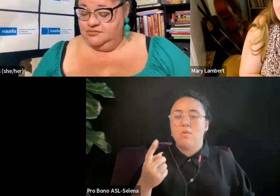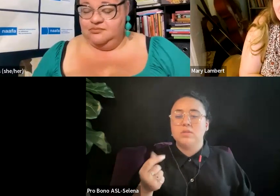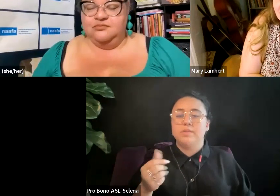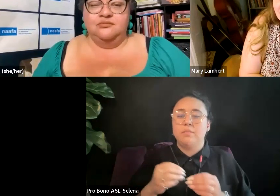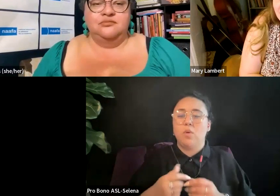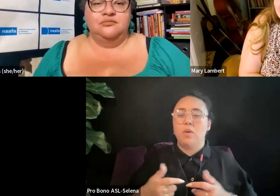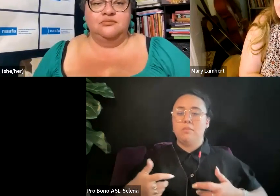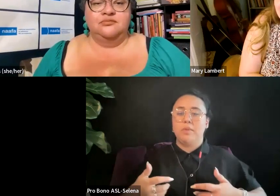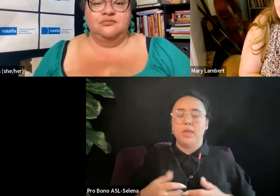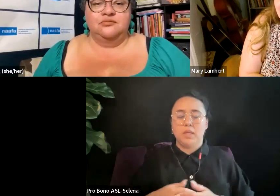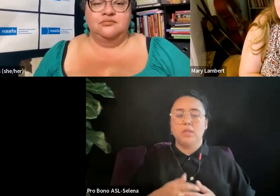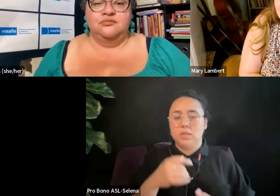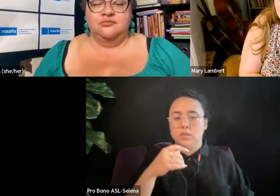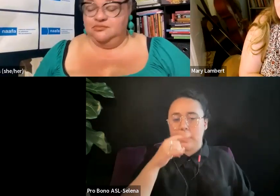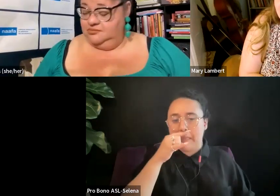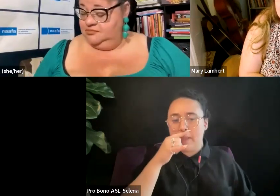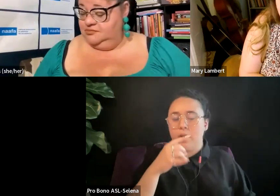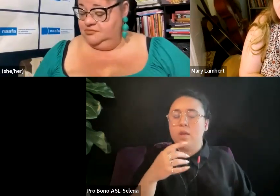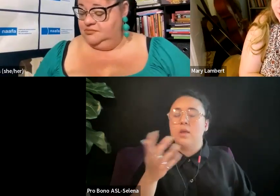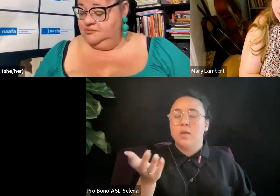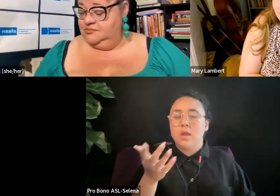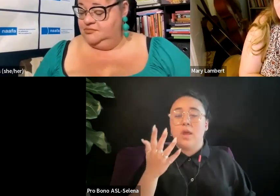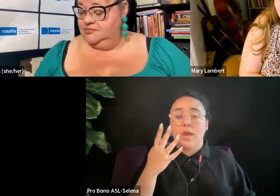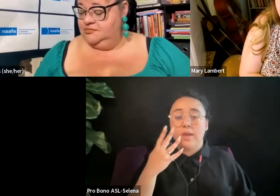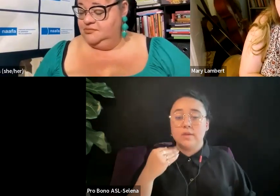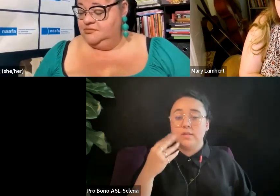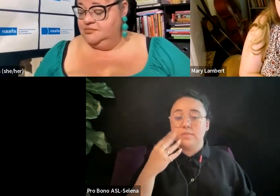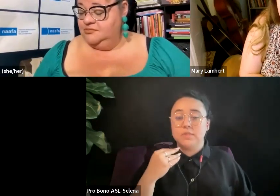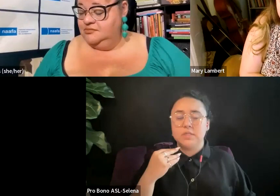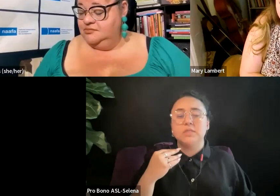and I experienced some early trauma.